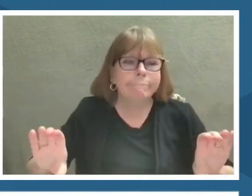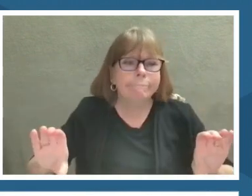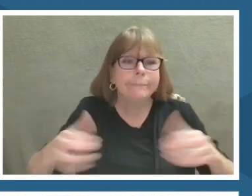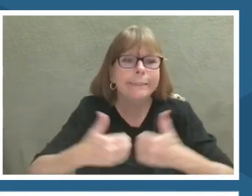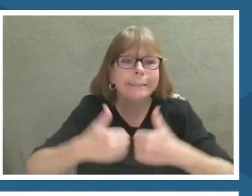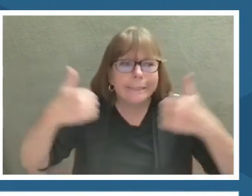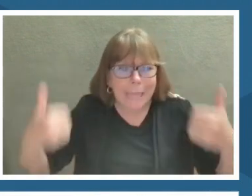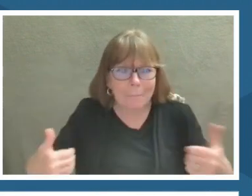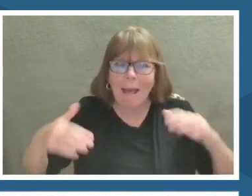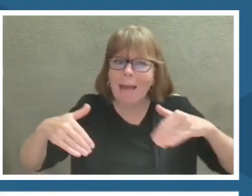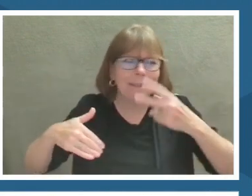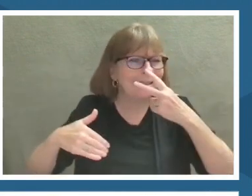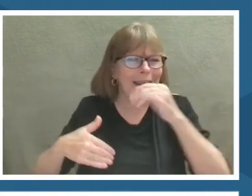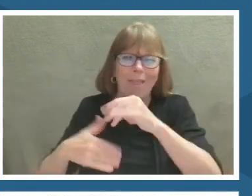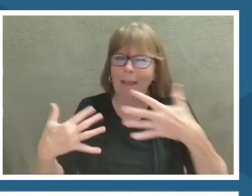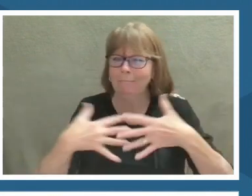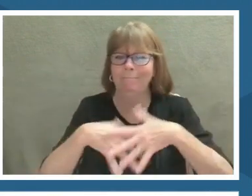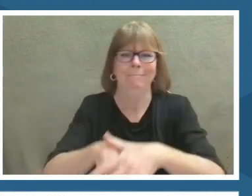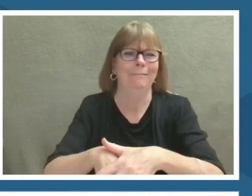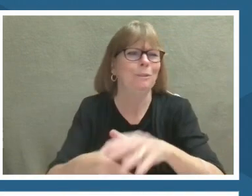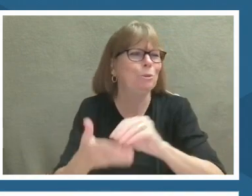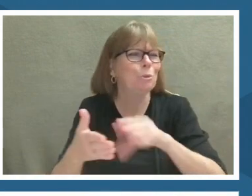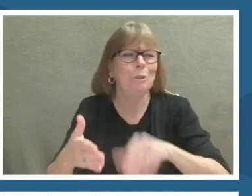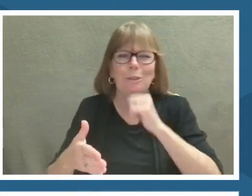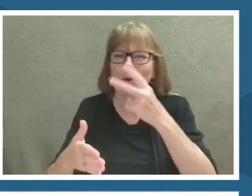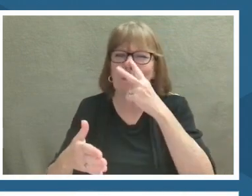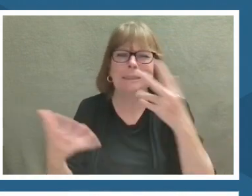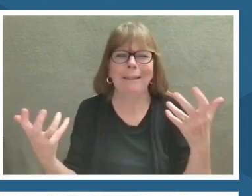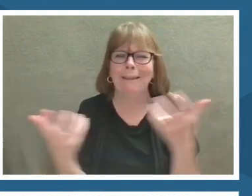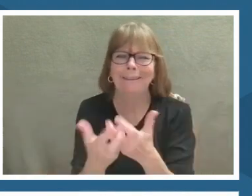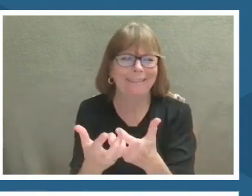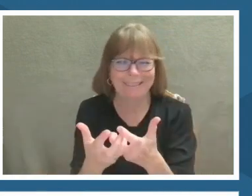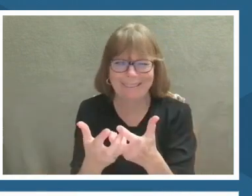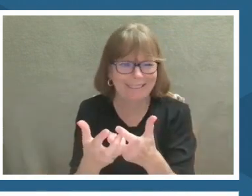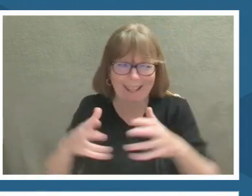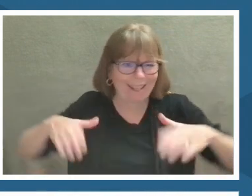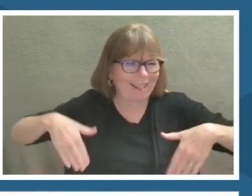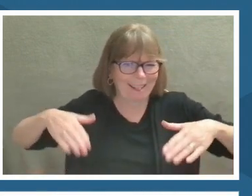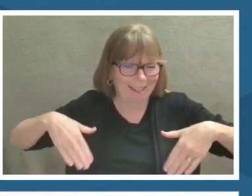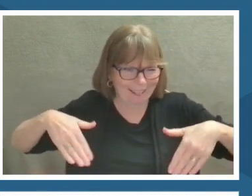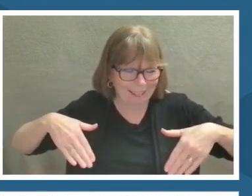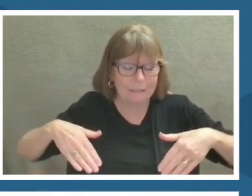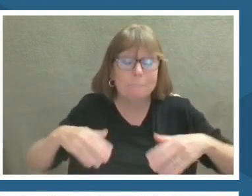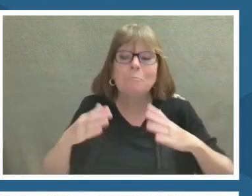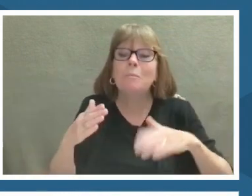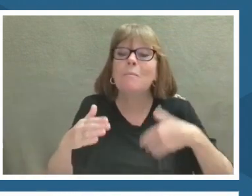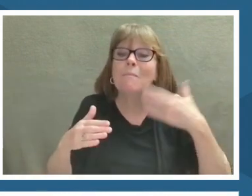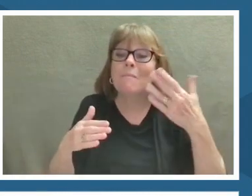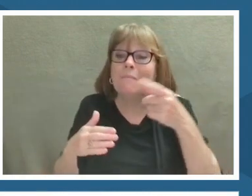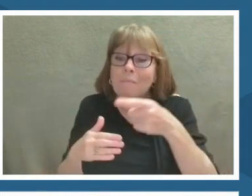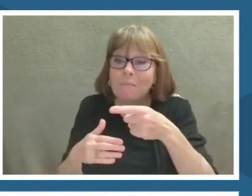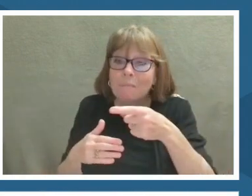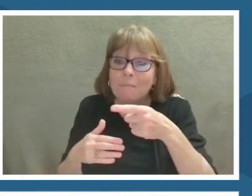together for the students but if you kind of go to the next level